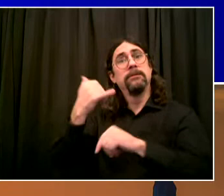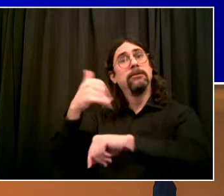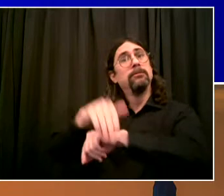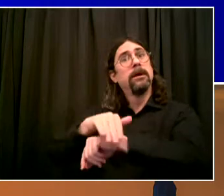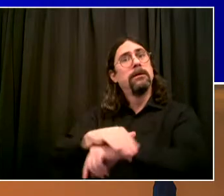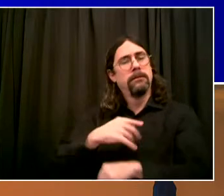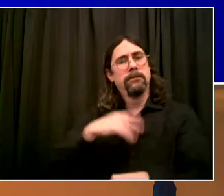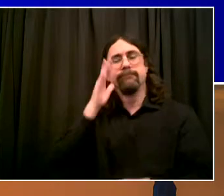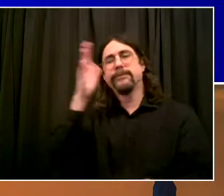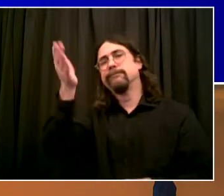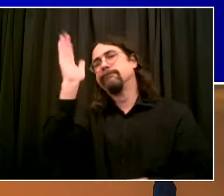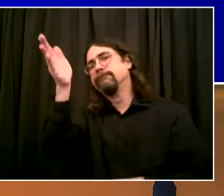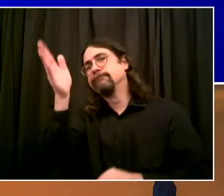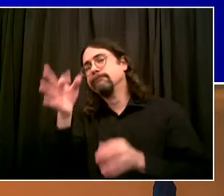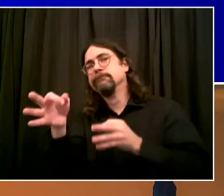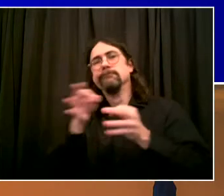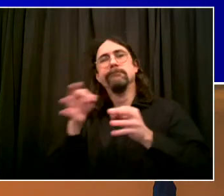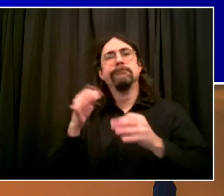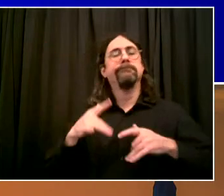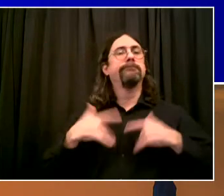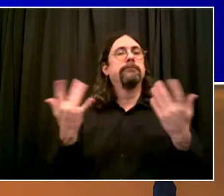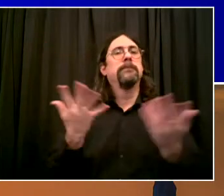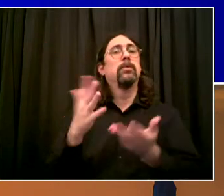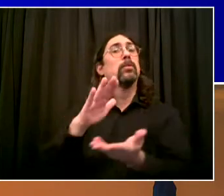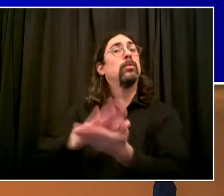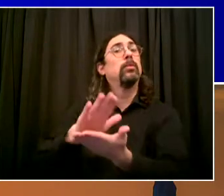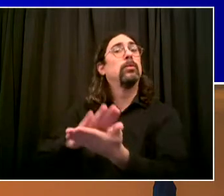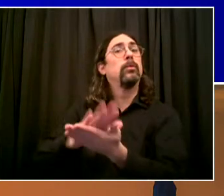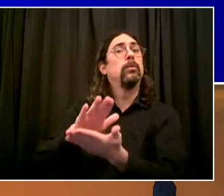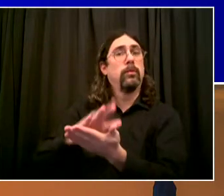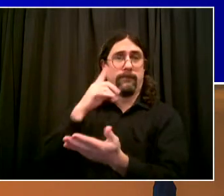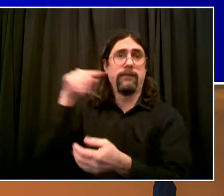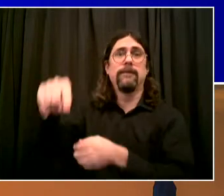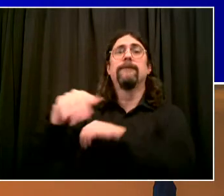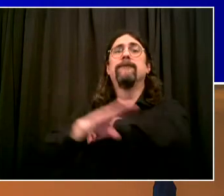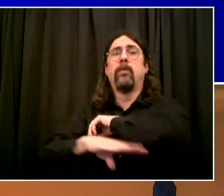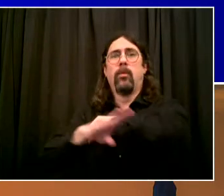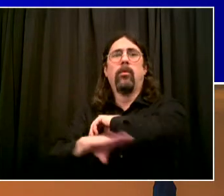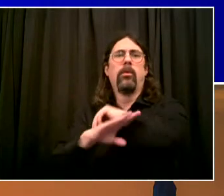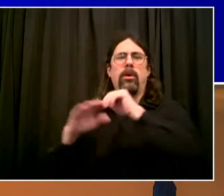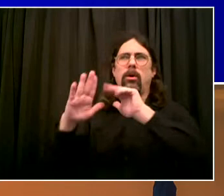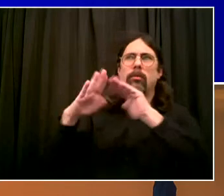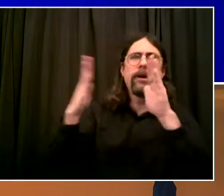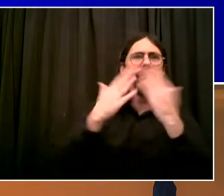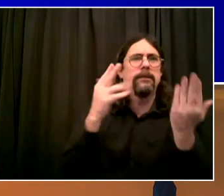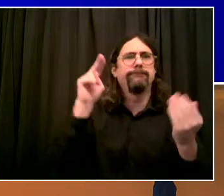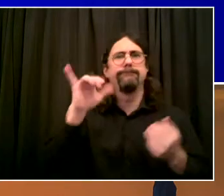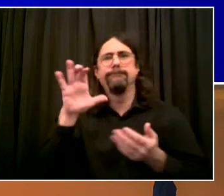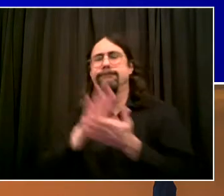CERTAINLY TALK ABOUT BRINGING BACK OUR SCHOOLS STRONG IN SEPTEMBER. SO MANY OF THE CHALLENGES WE